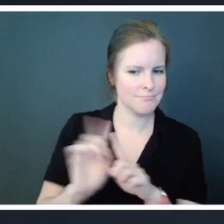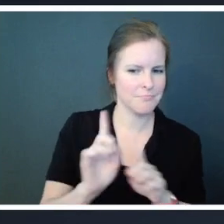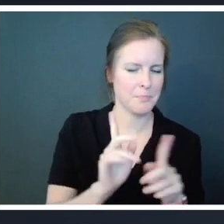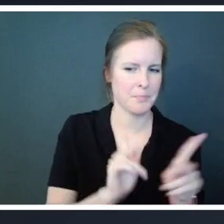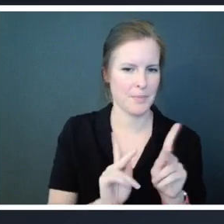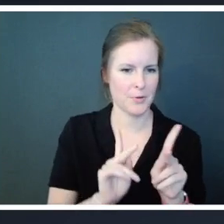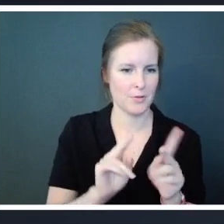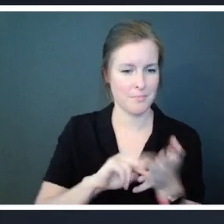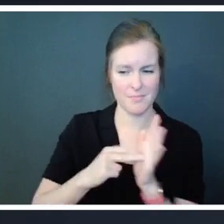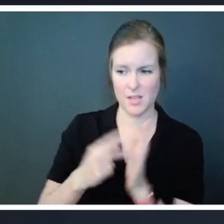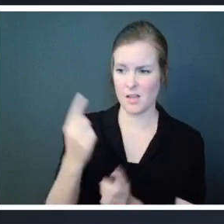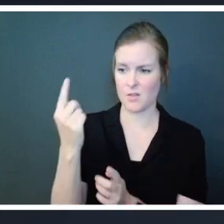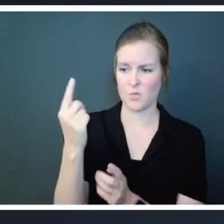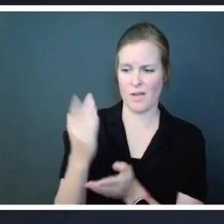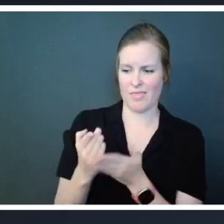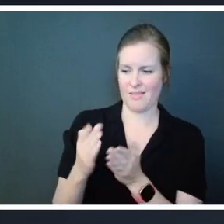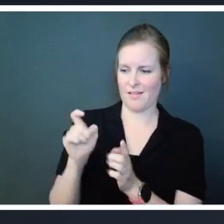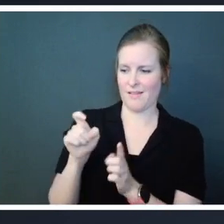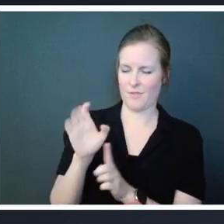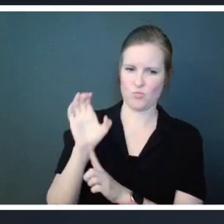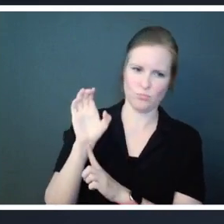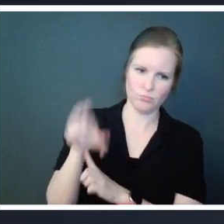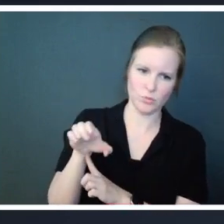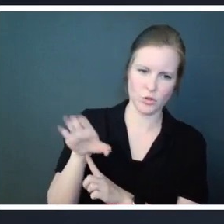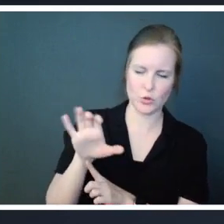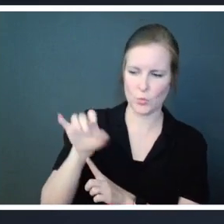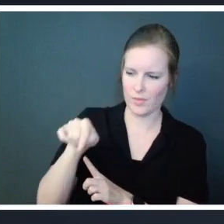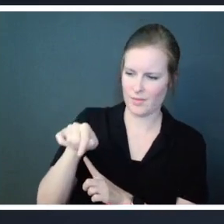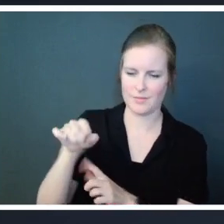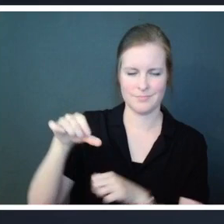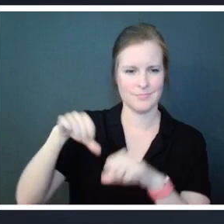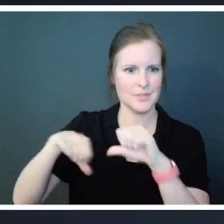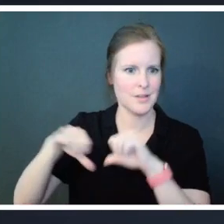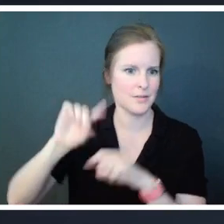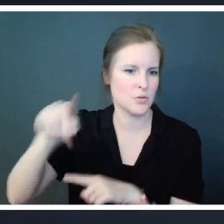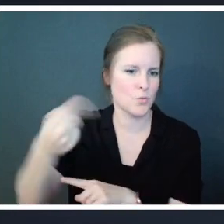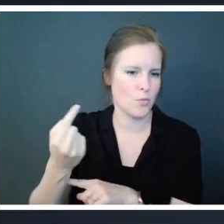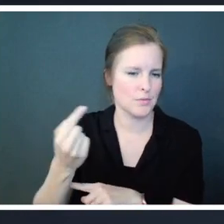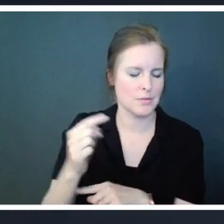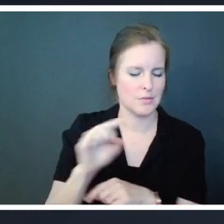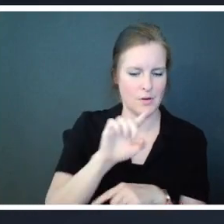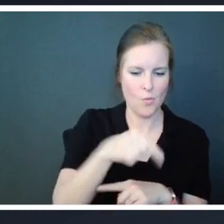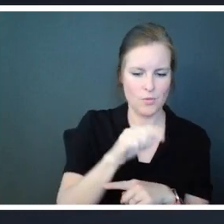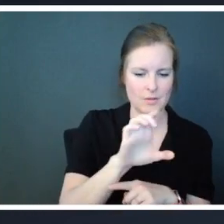doesn't have to only be science. It doesn't have to only be civics. There can be climate action